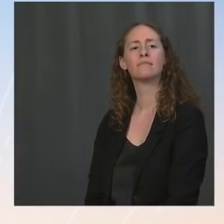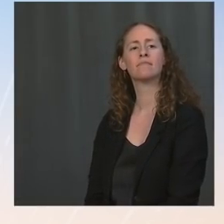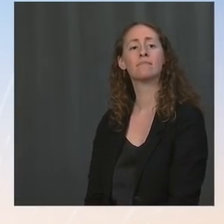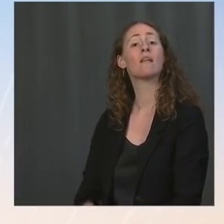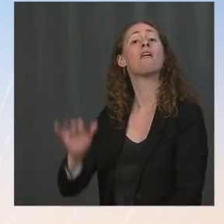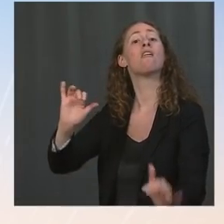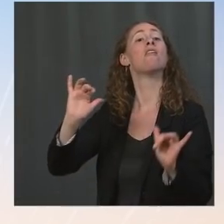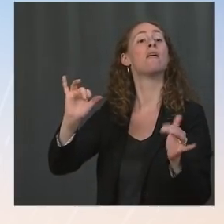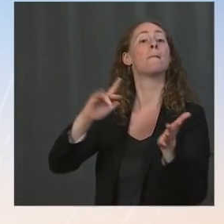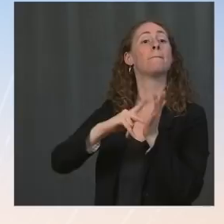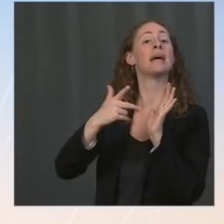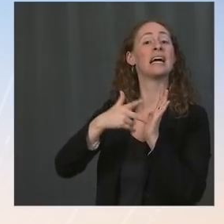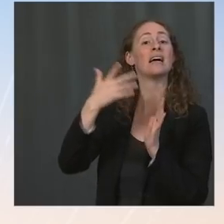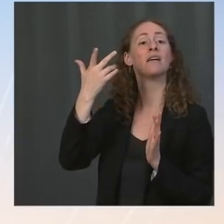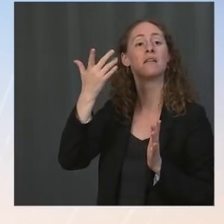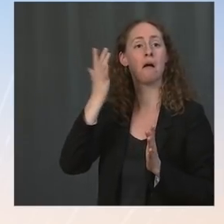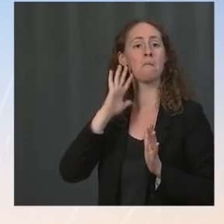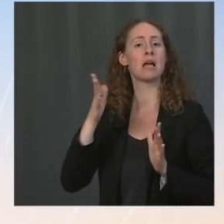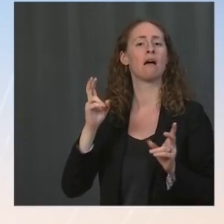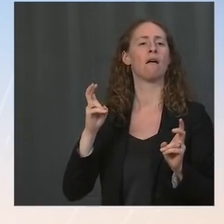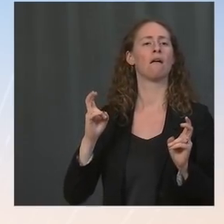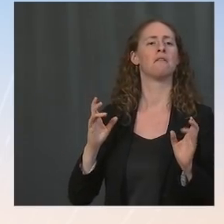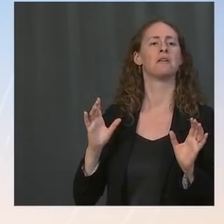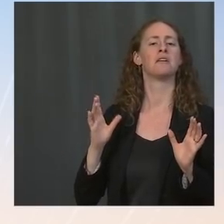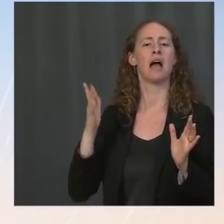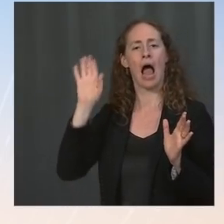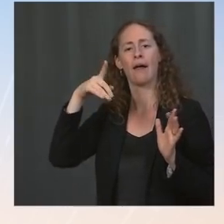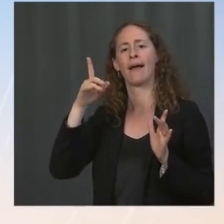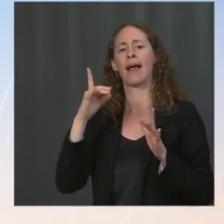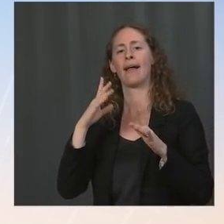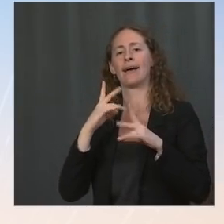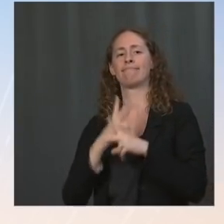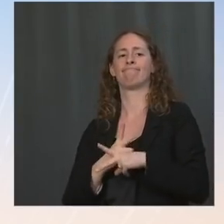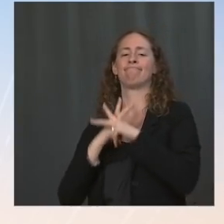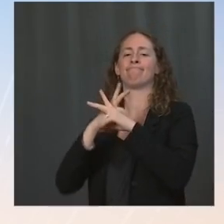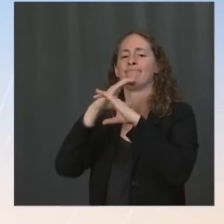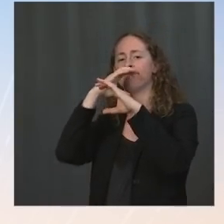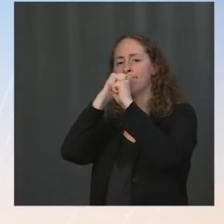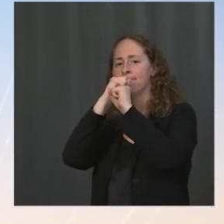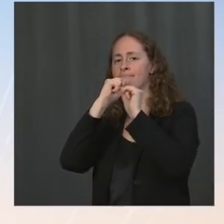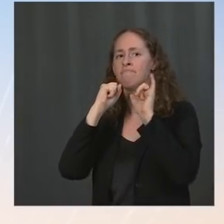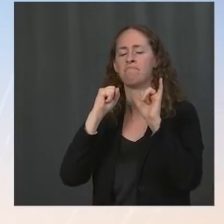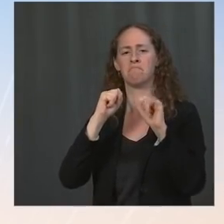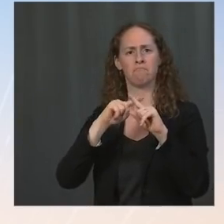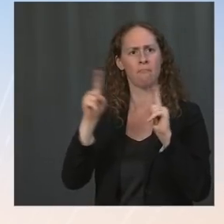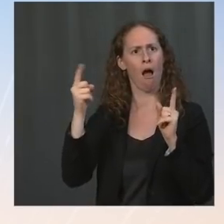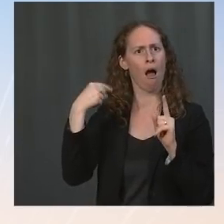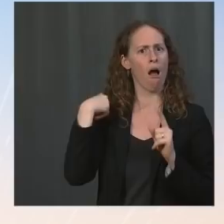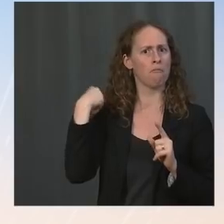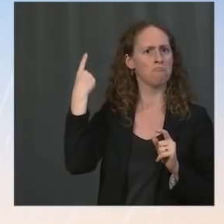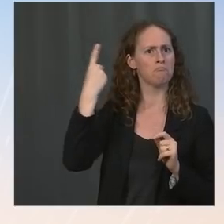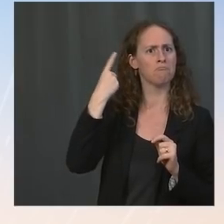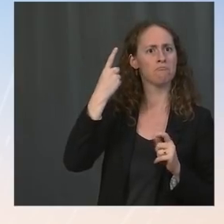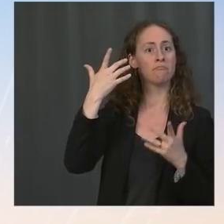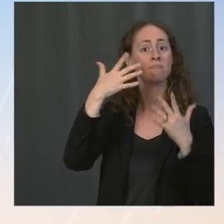whether it's not the United States that's under risk as a function of this, are Americans around the globe -- I mean, are Western interests now more at risk